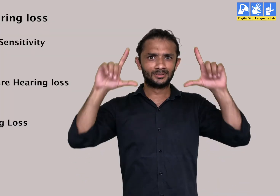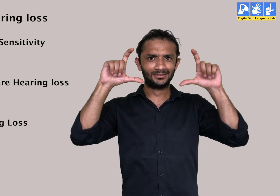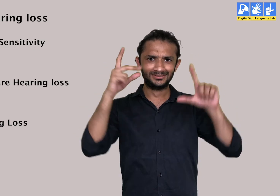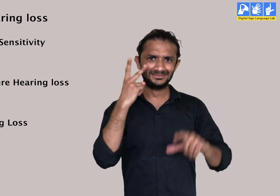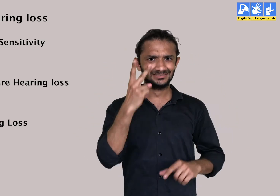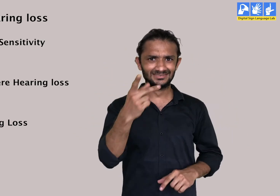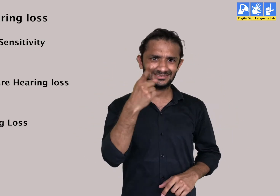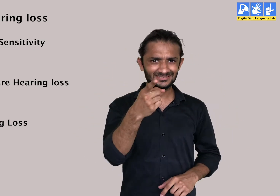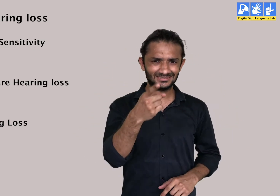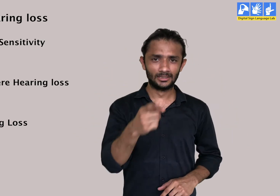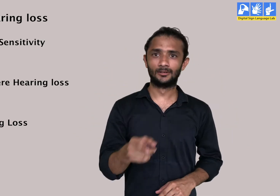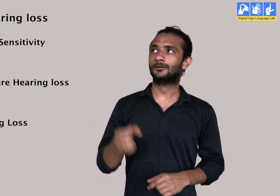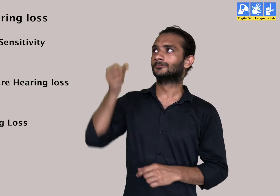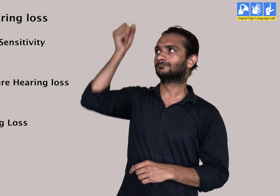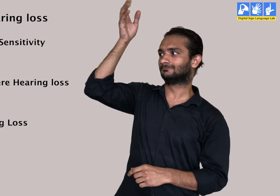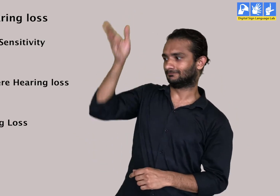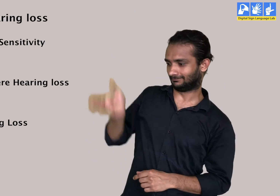Did you see the picture?